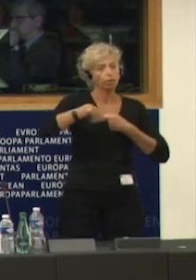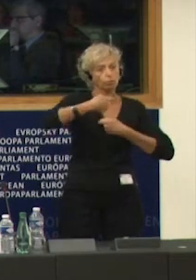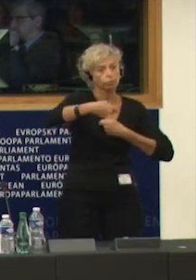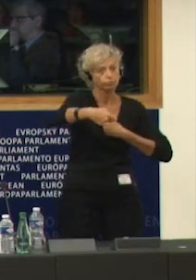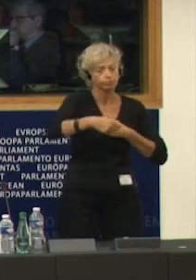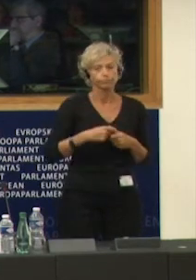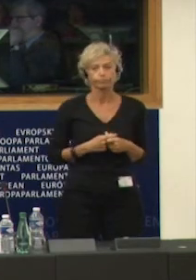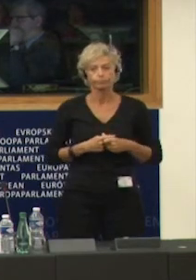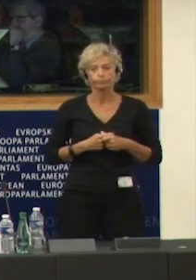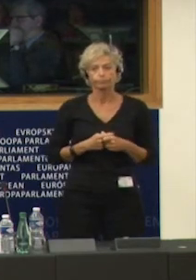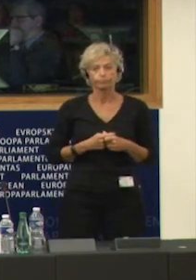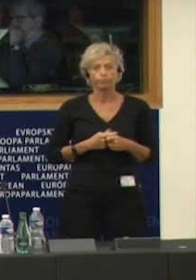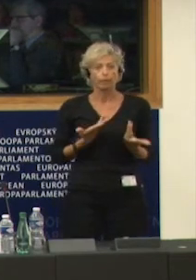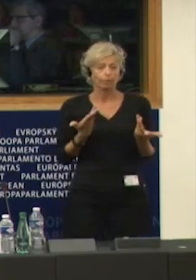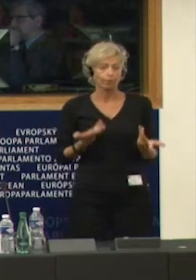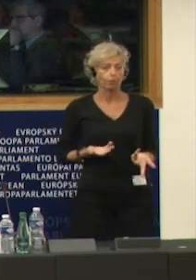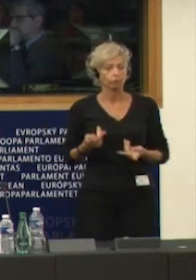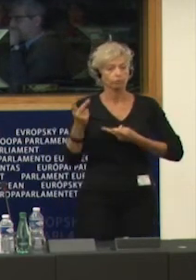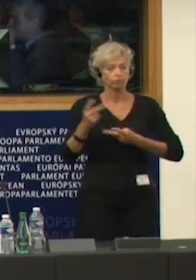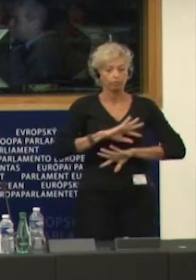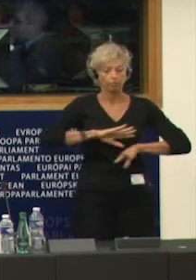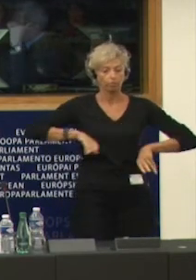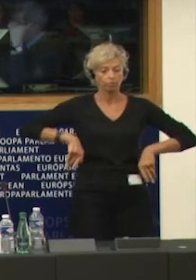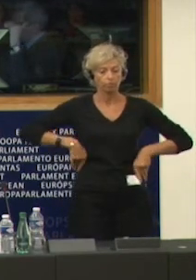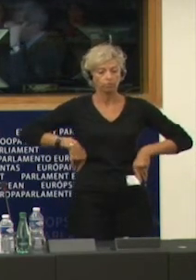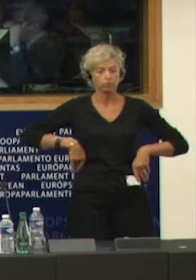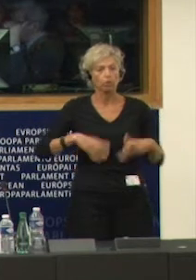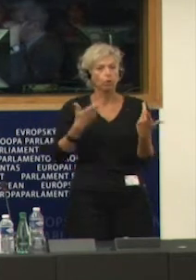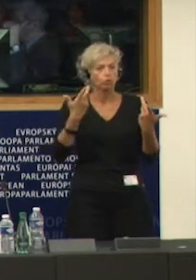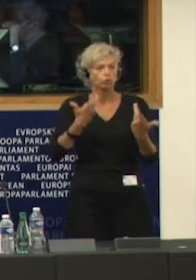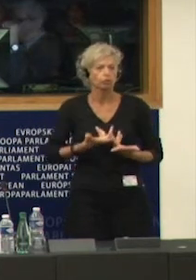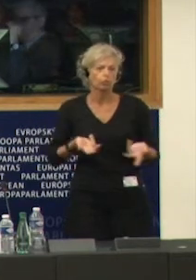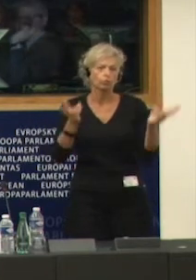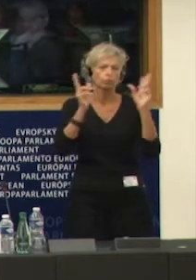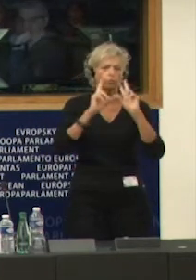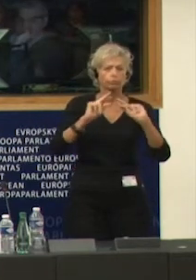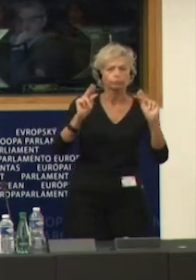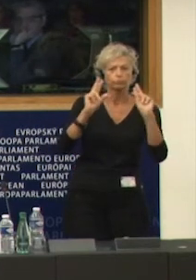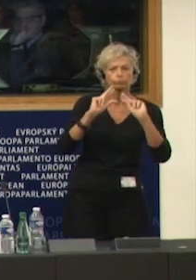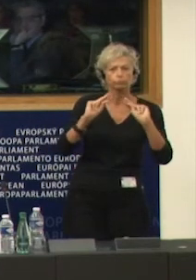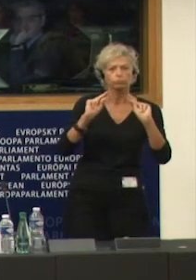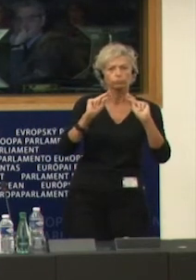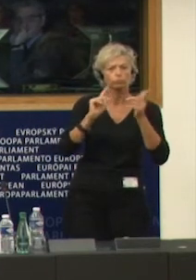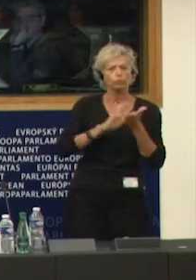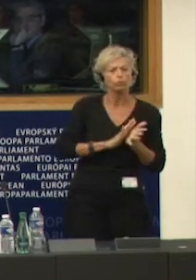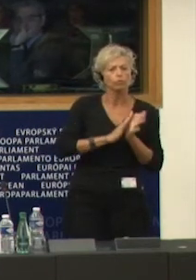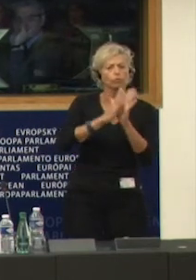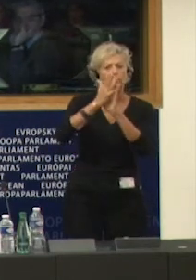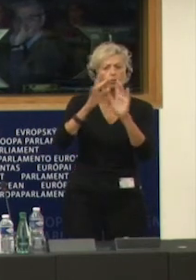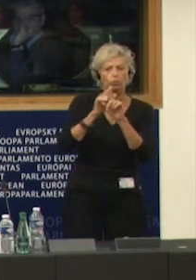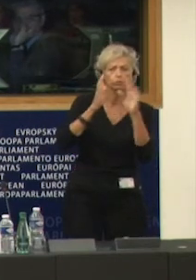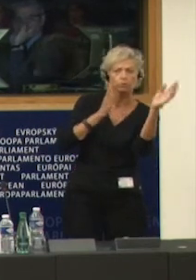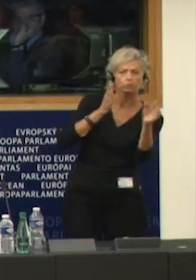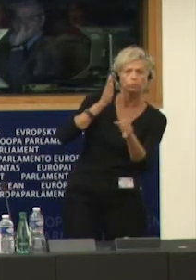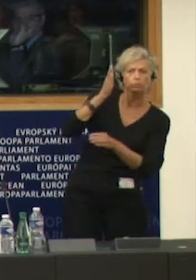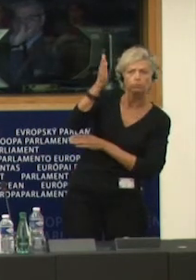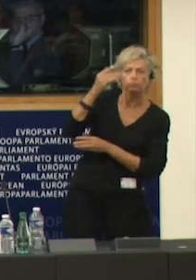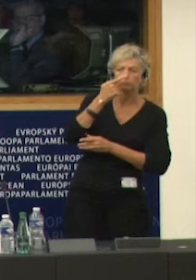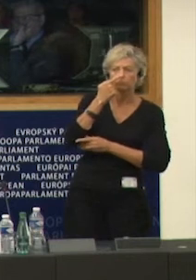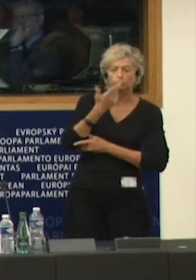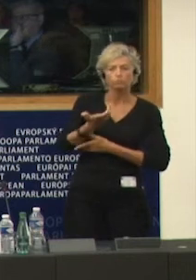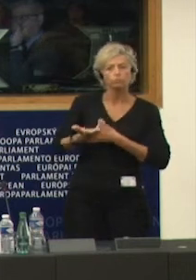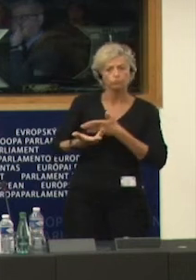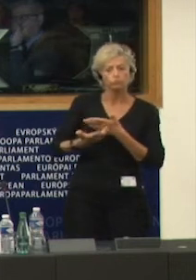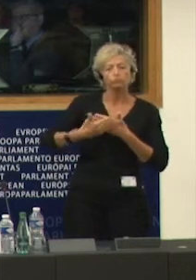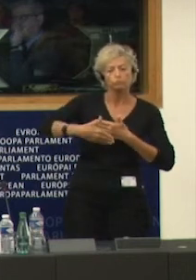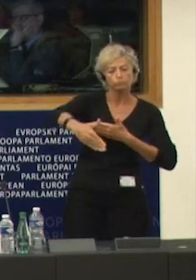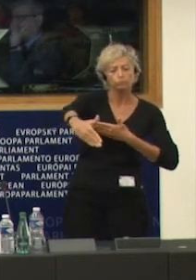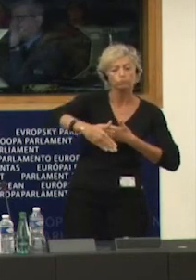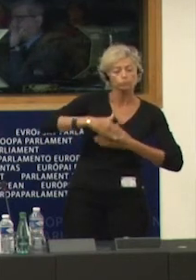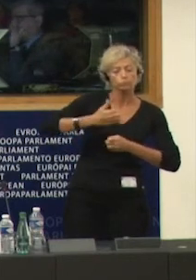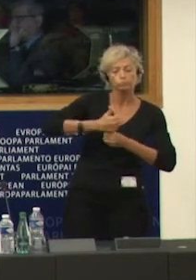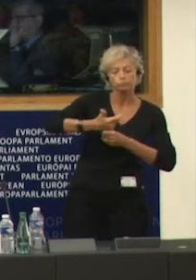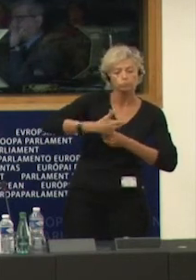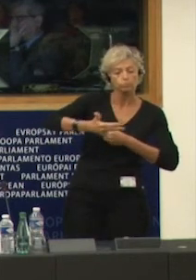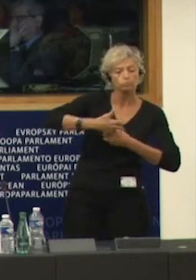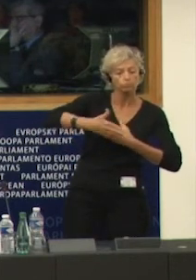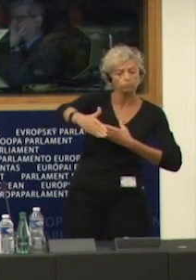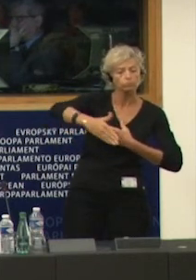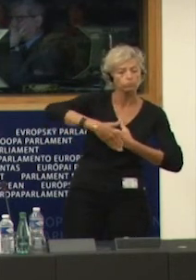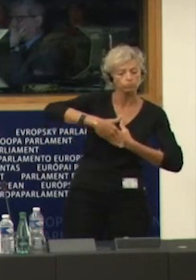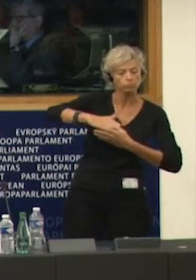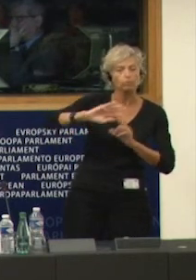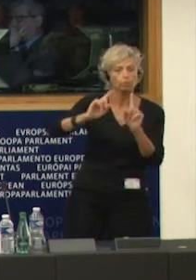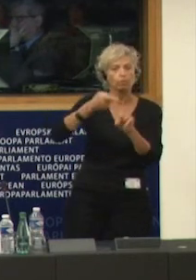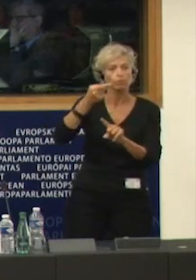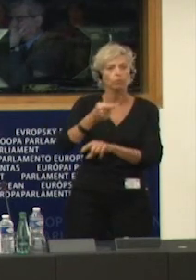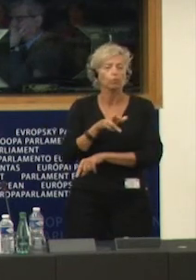This lack of skilled workers in businesses which is concentrated in certain regions, tops of companies, is becoming tangible.